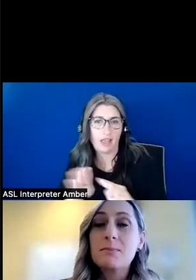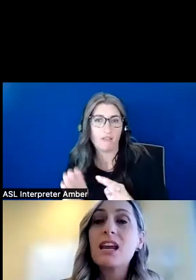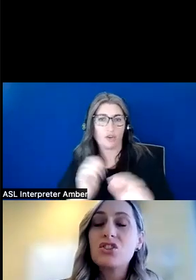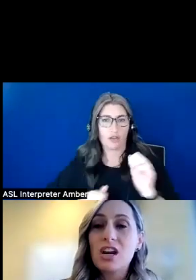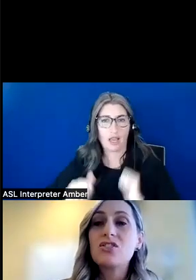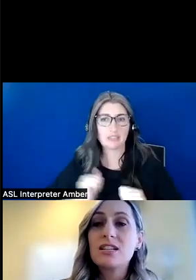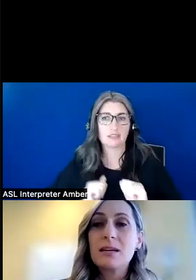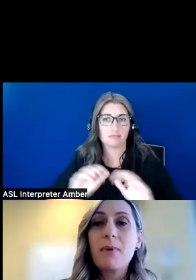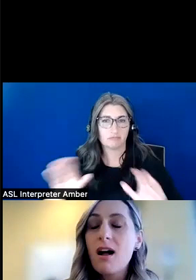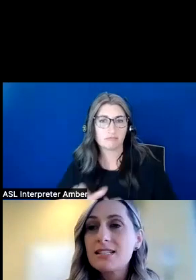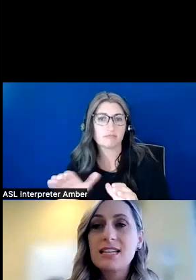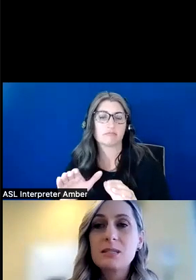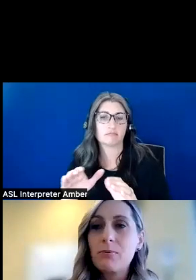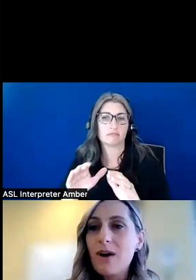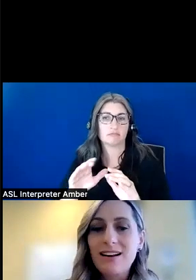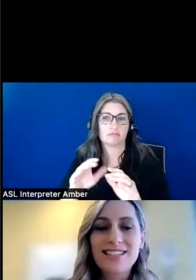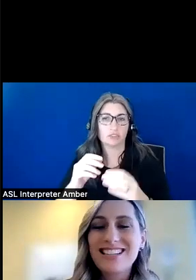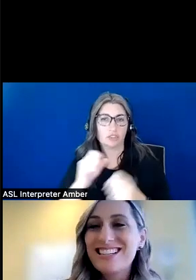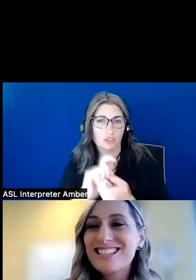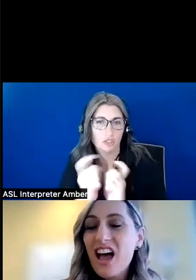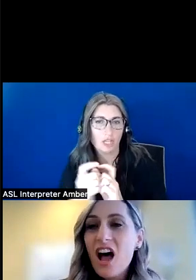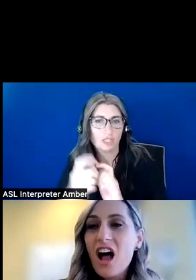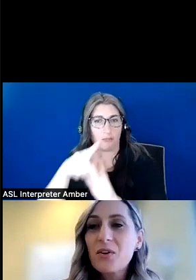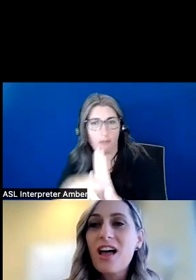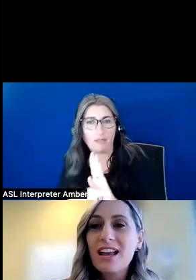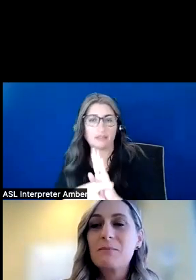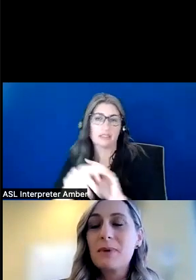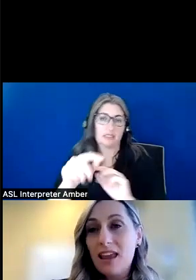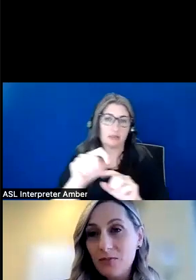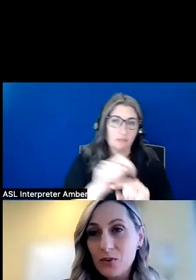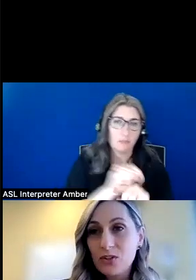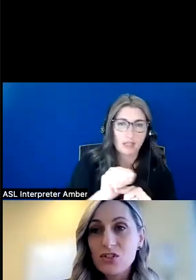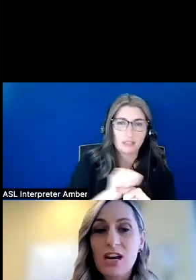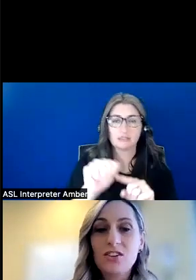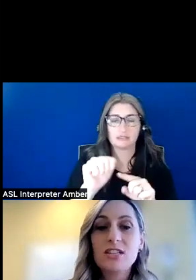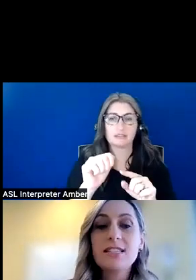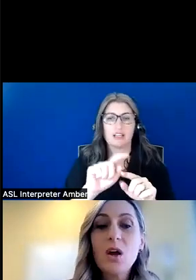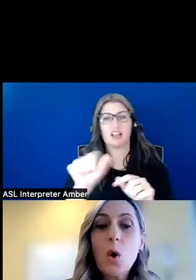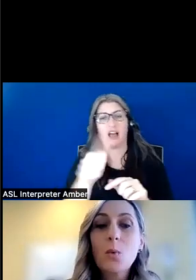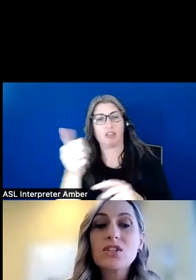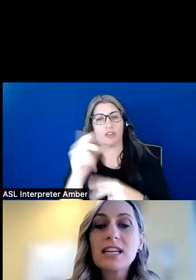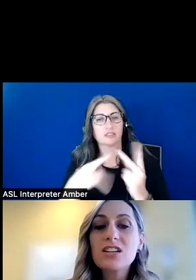It's making changes in policies, practices, other kinds of behavioral changes, which lead